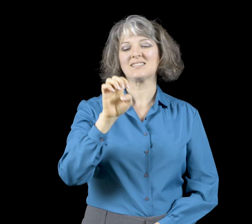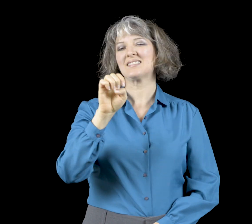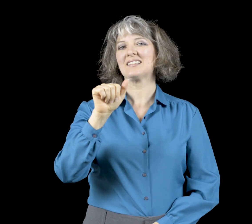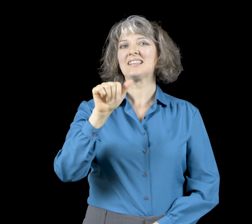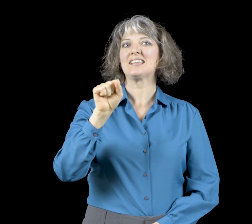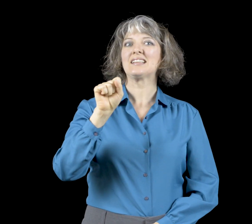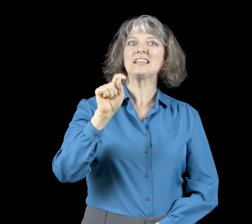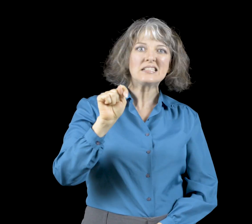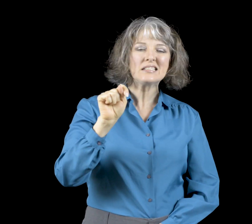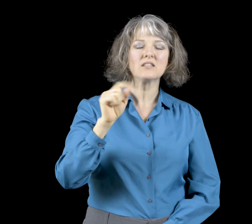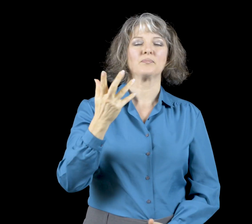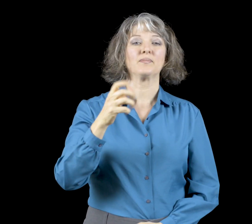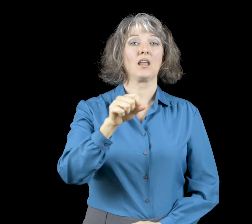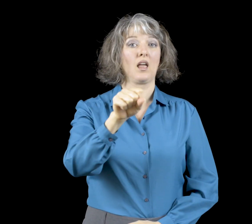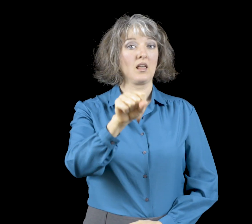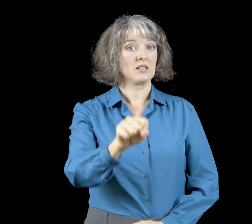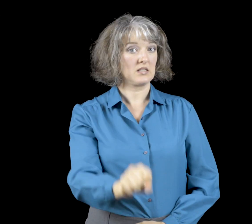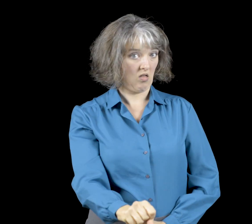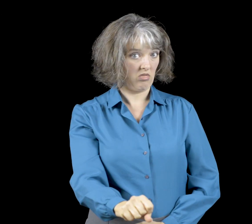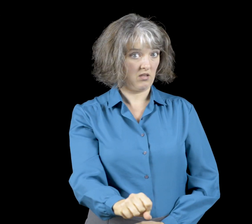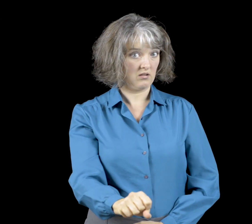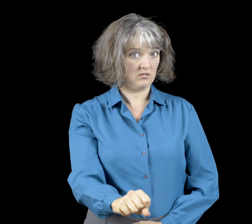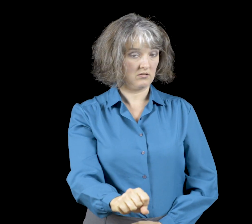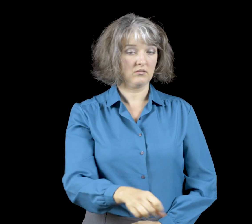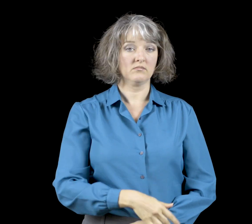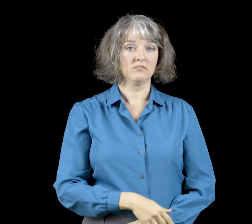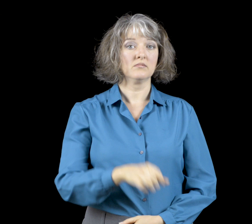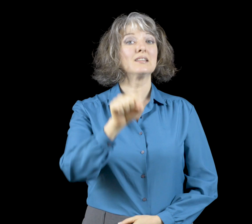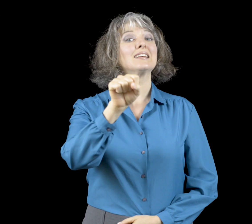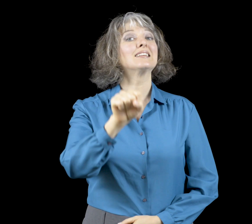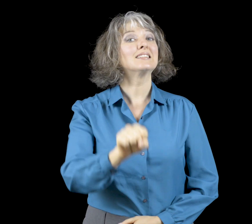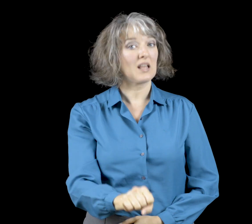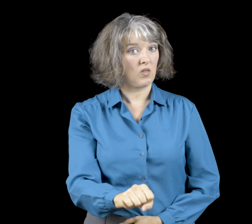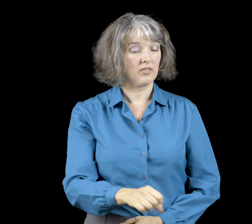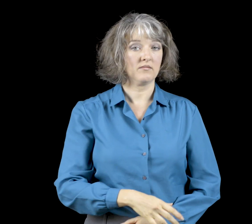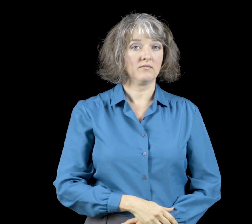E-A-S-T East South S going down for South